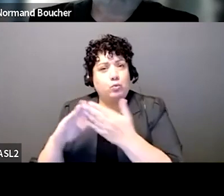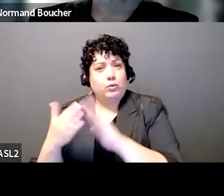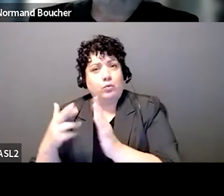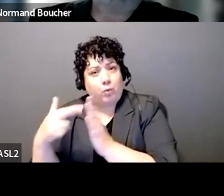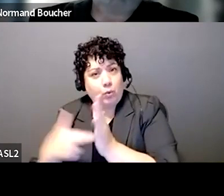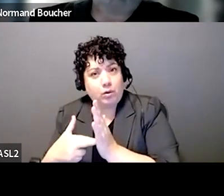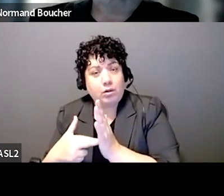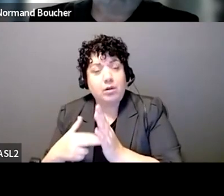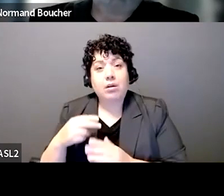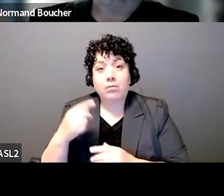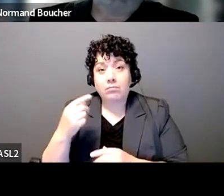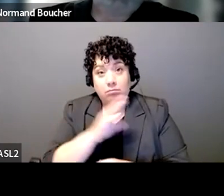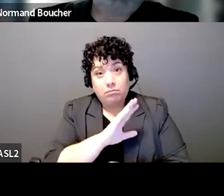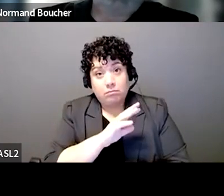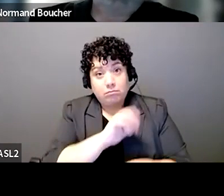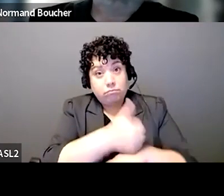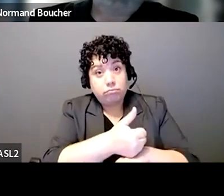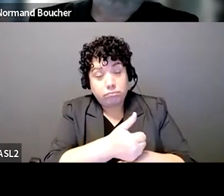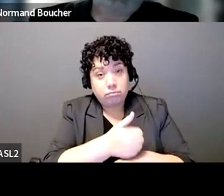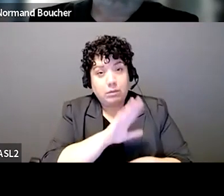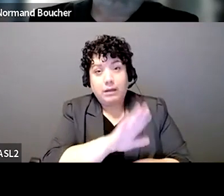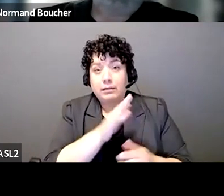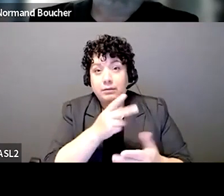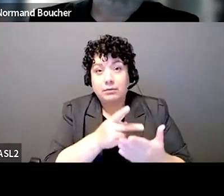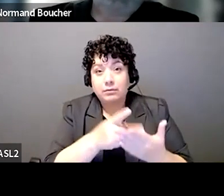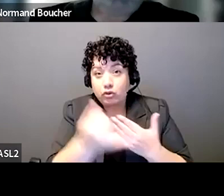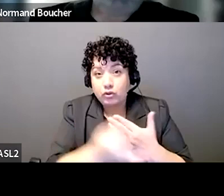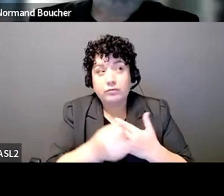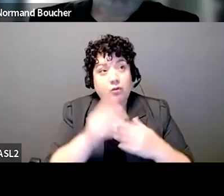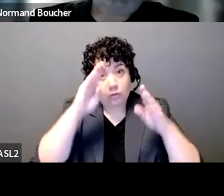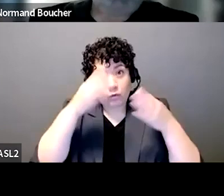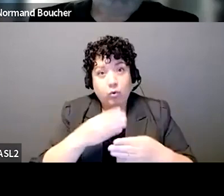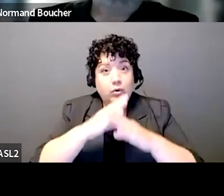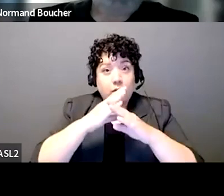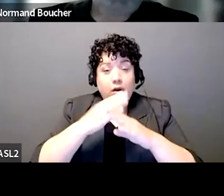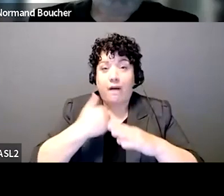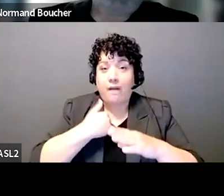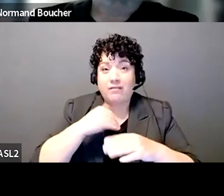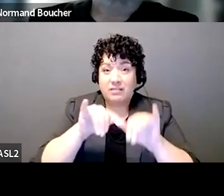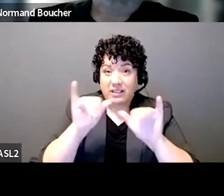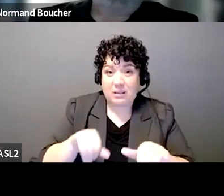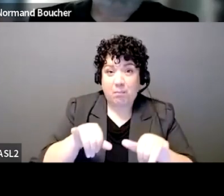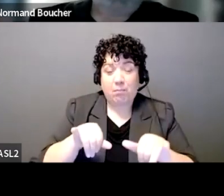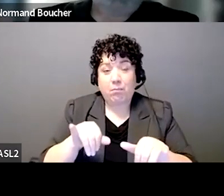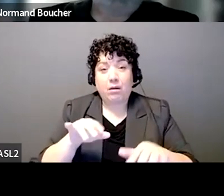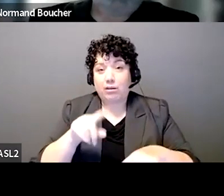some of these initiatives to address fragmentation is working or not I do know that the Canadian